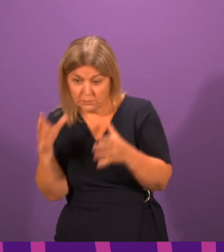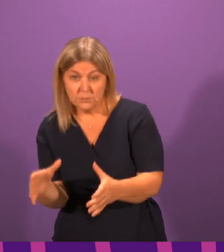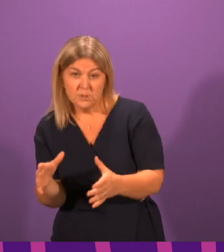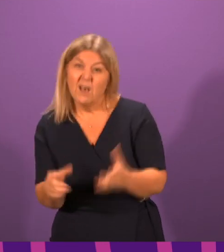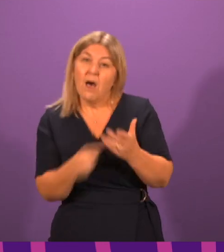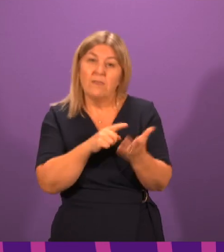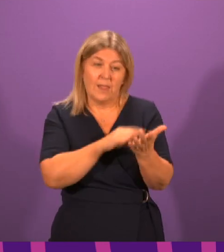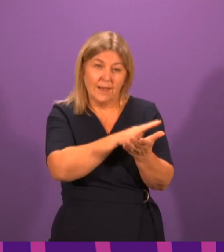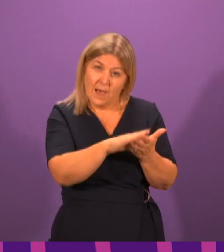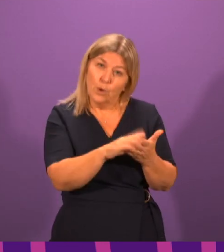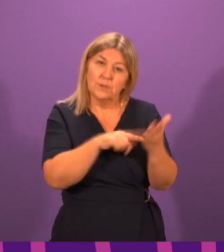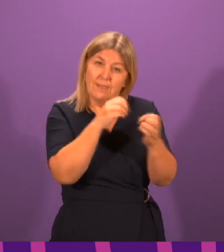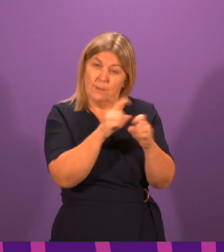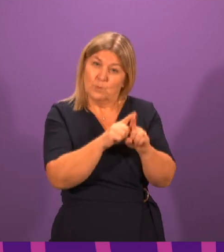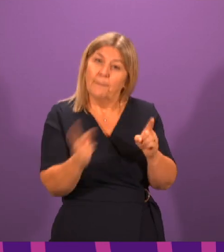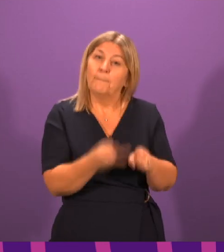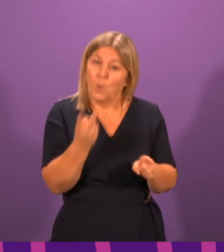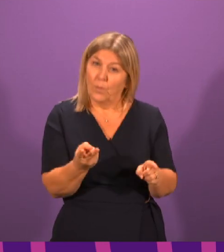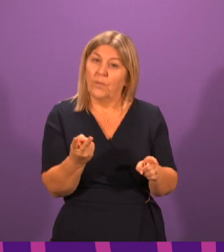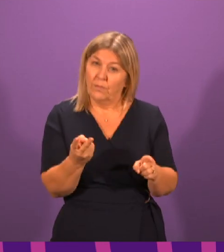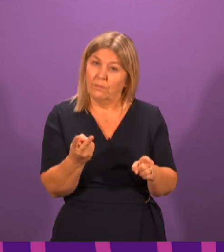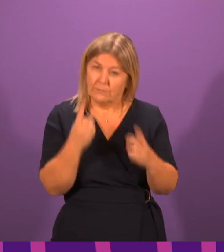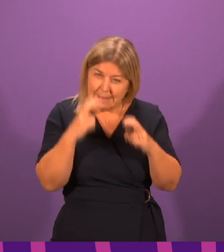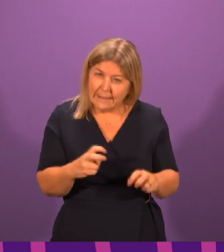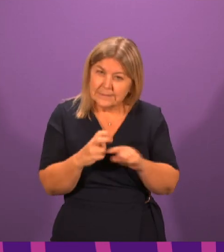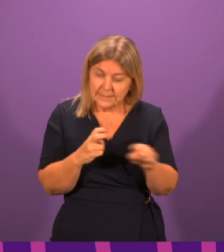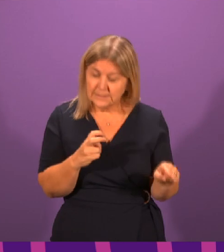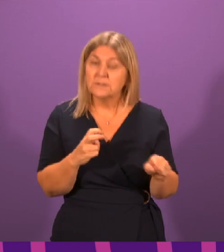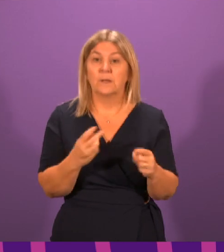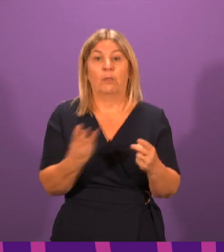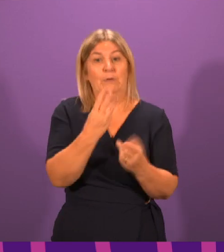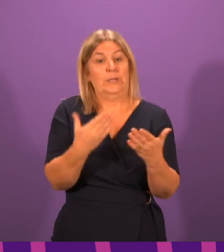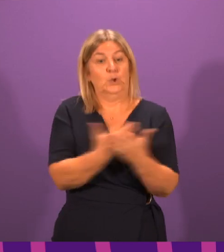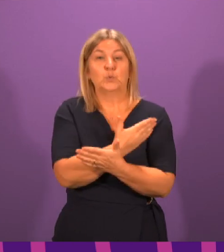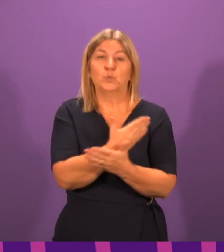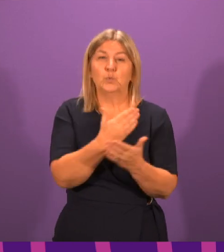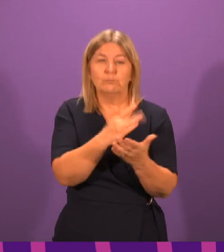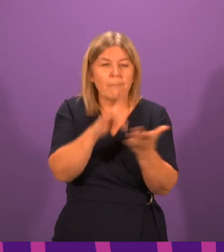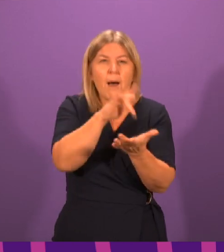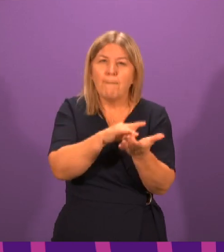Lighthouse laboratory capacities. Three new NHS regional testing hubs will be fully operational